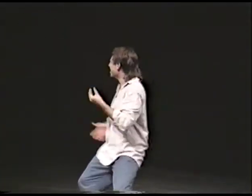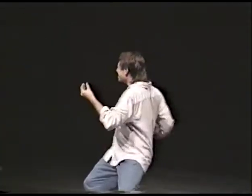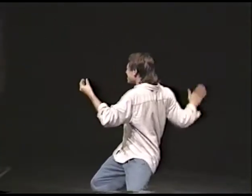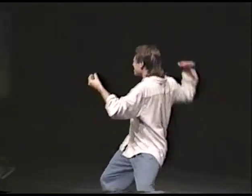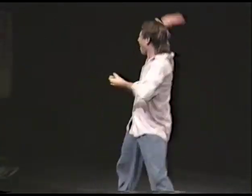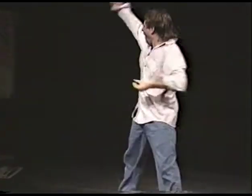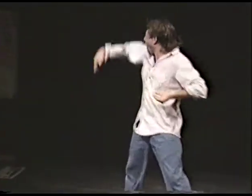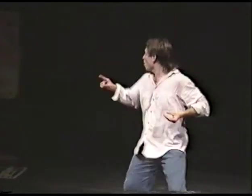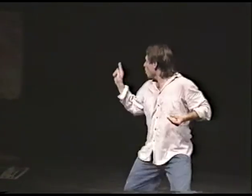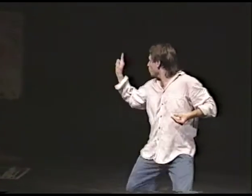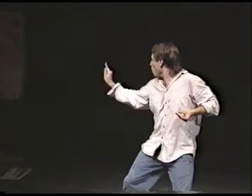Go Kenny! Go!